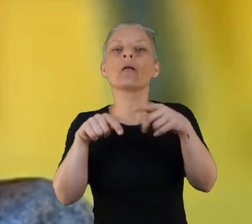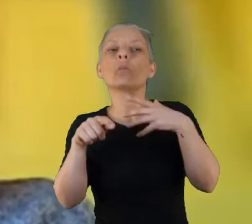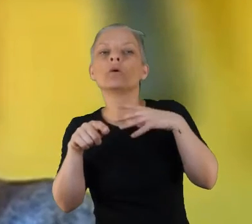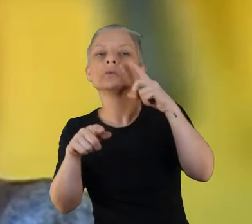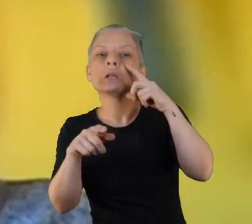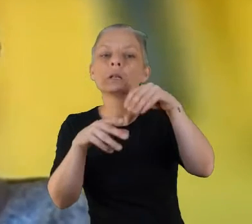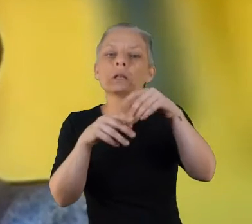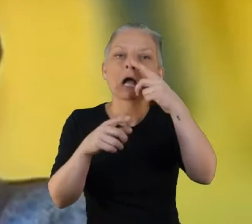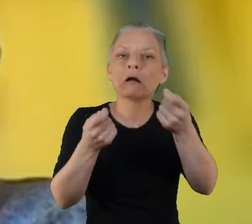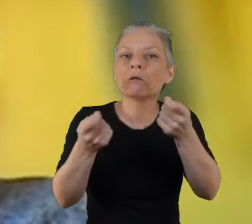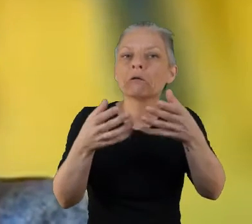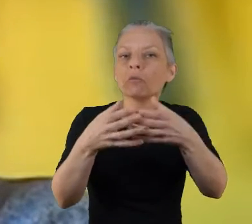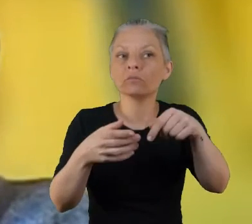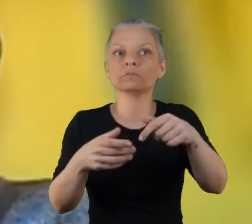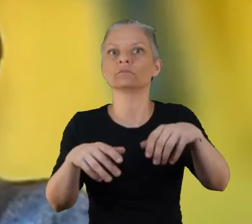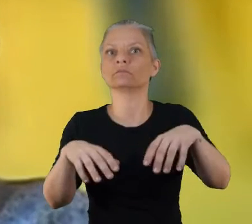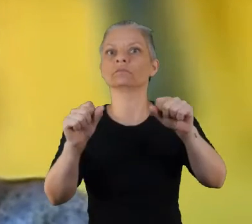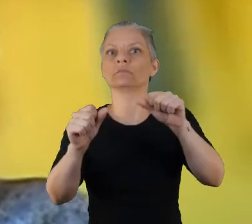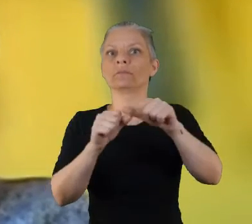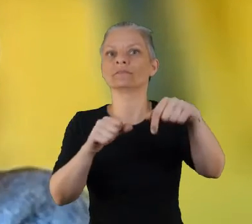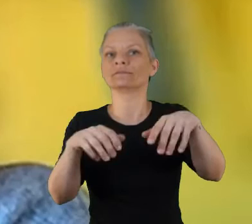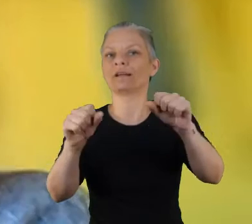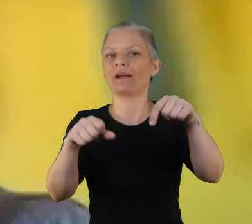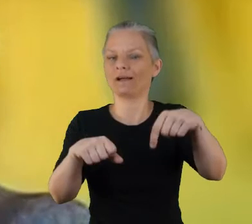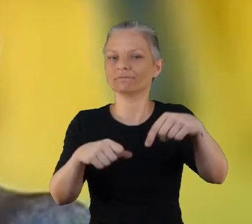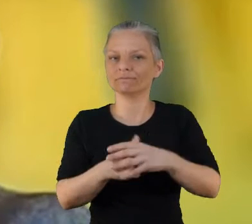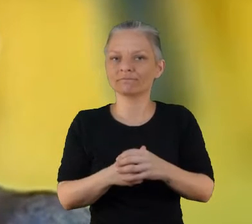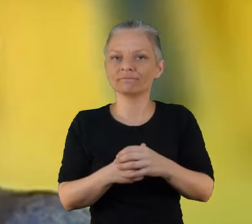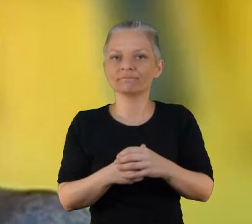or talking about doing things in other areas. Some things, lots of things are very similar.